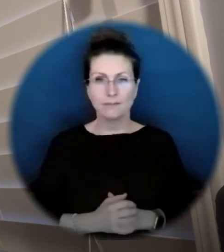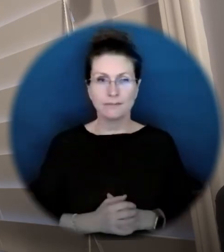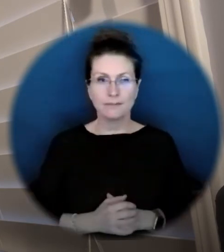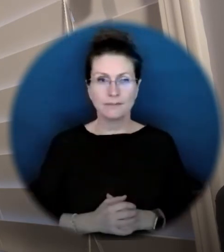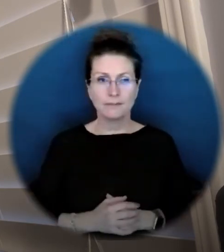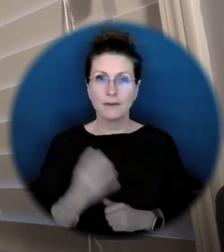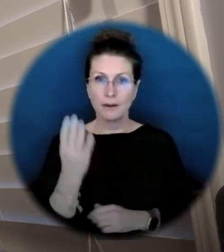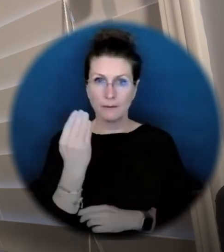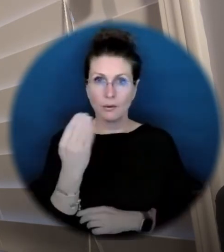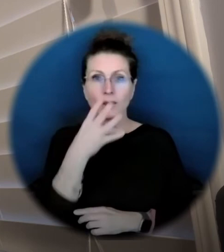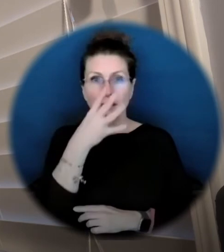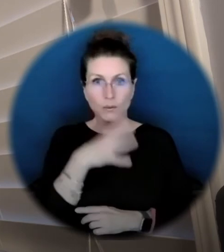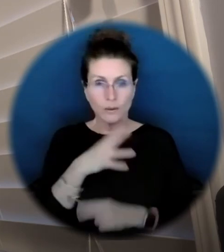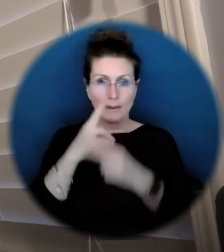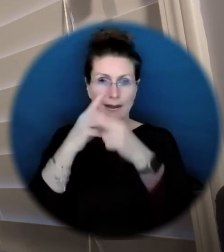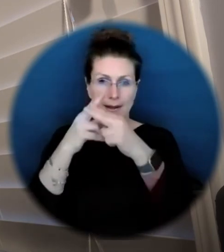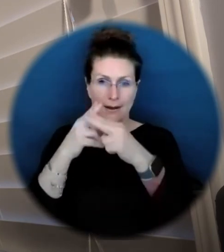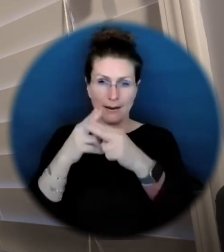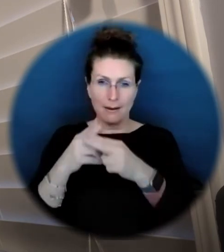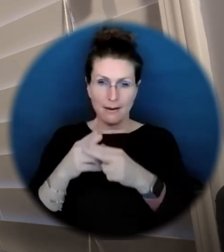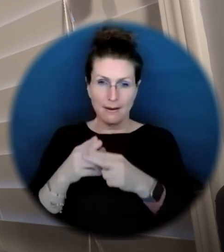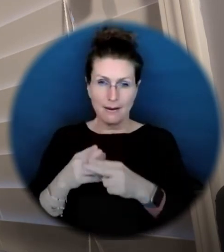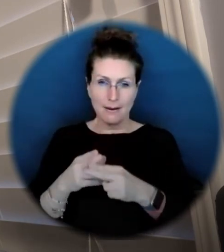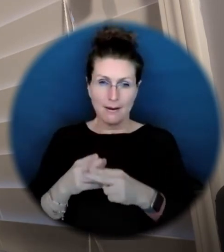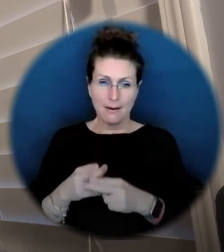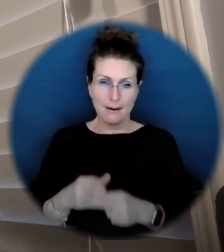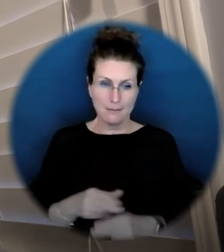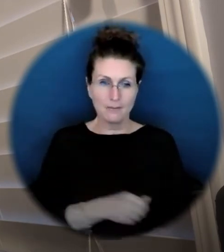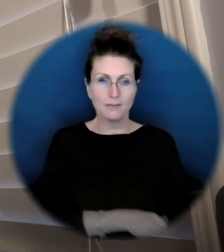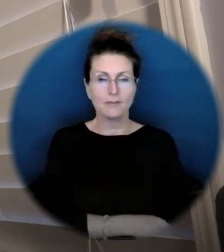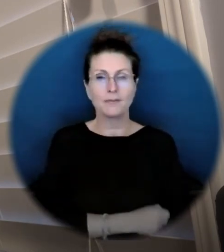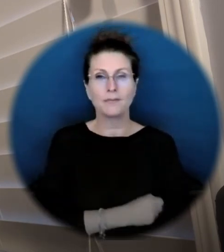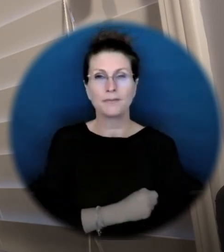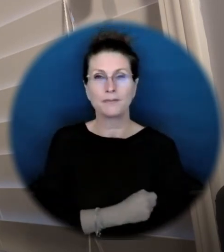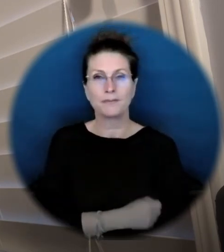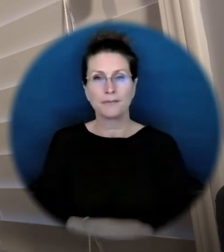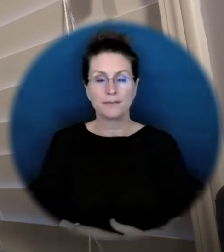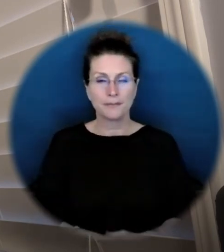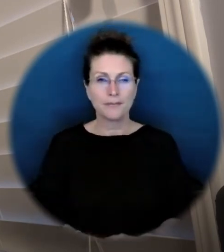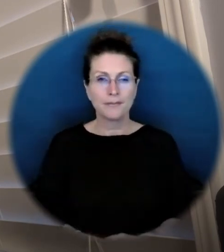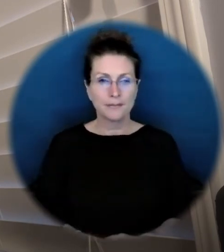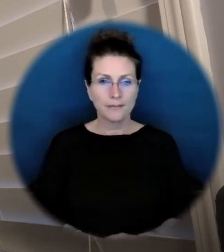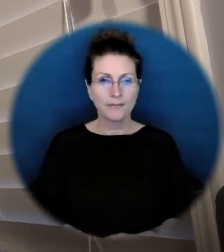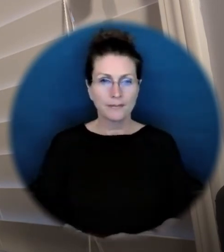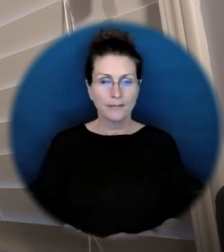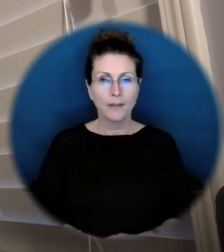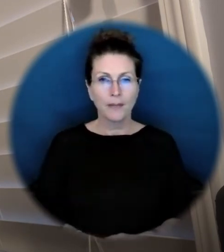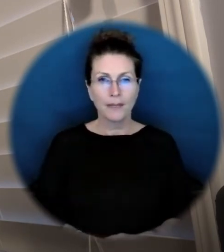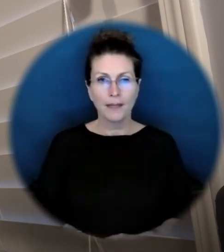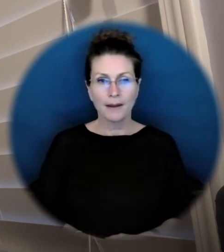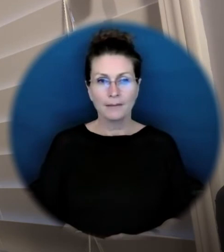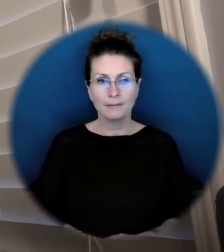Genevieve Bergeron, Helene Colgan, Nathalie Croteau, Barbara Daigneault, Anne-Marie Edward,